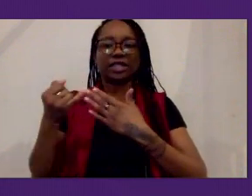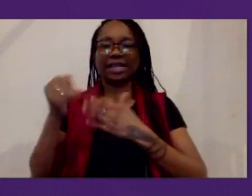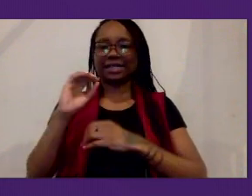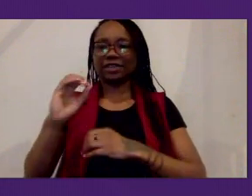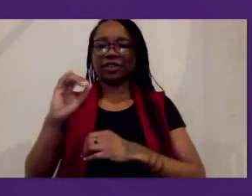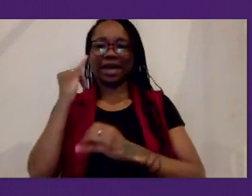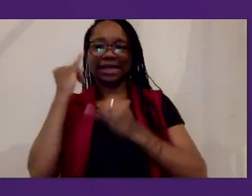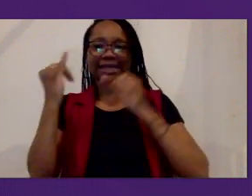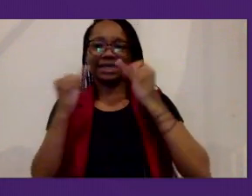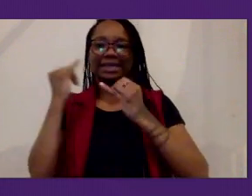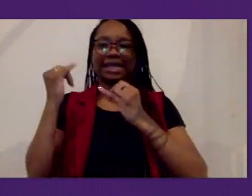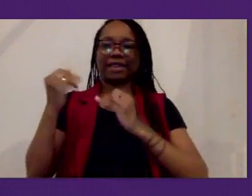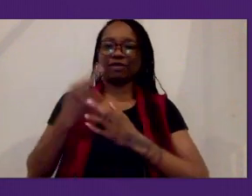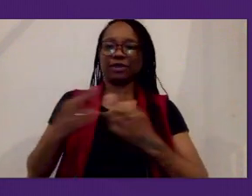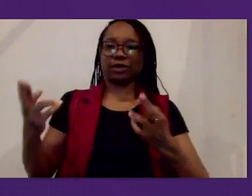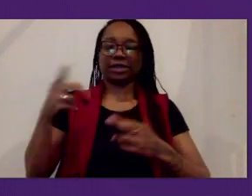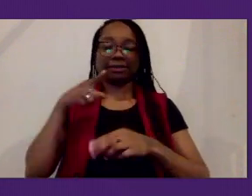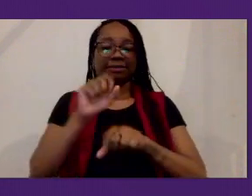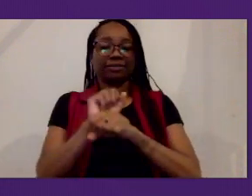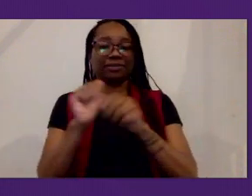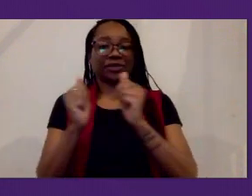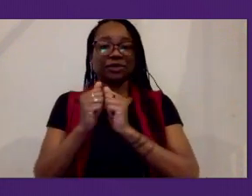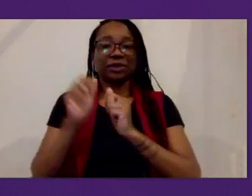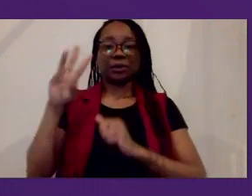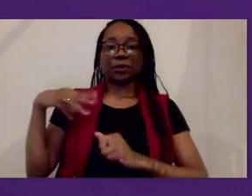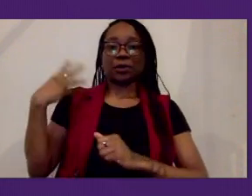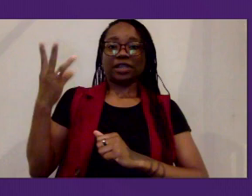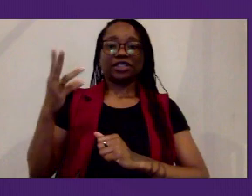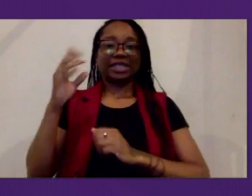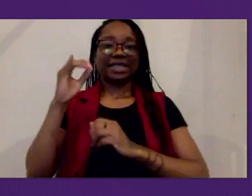also works with the Washington International Schools Professional Development Collaborative.